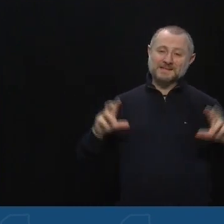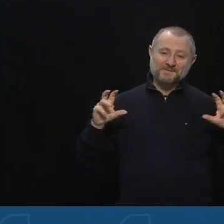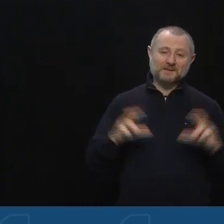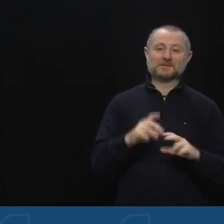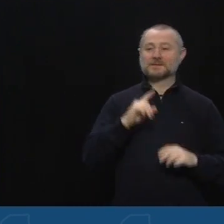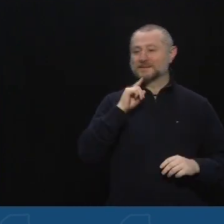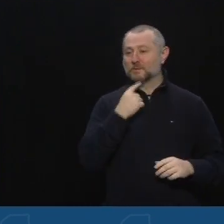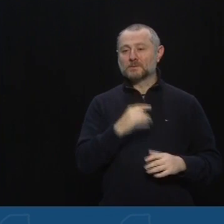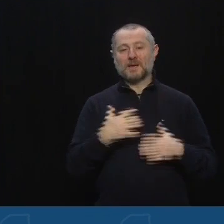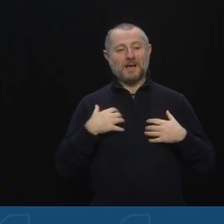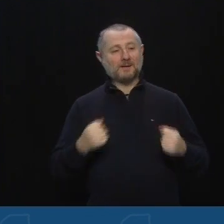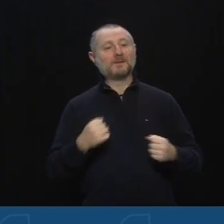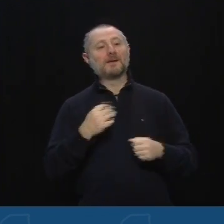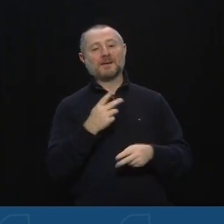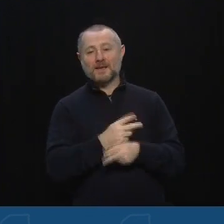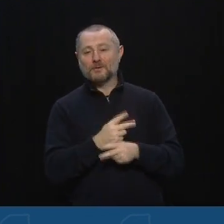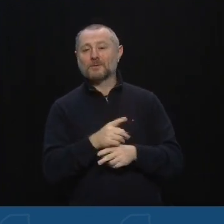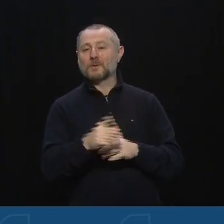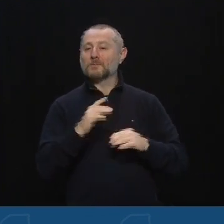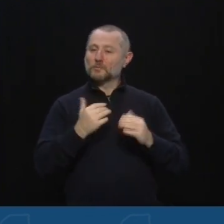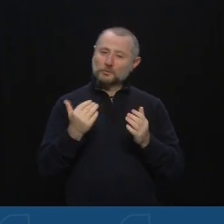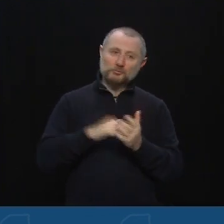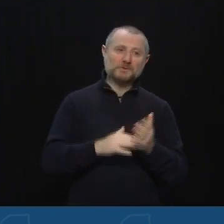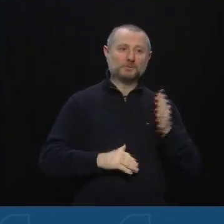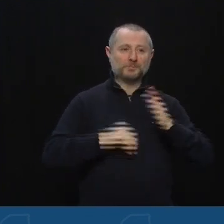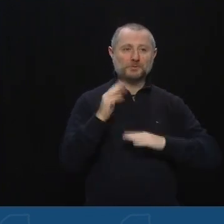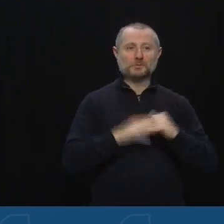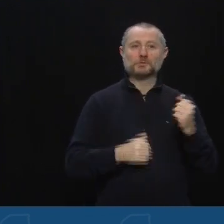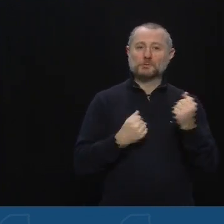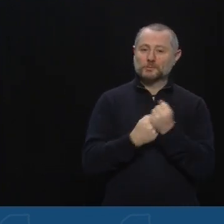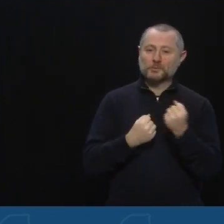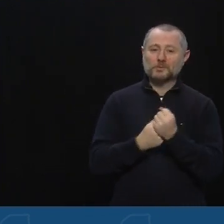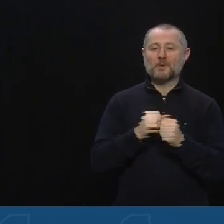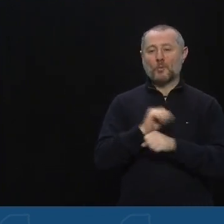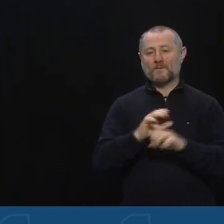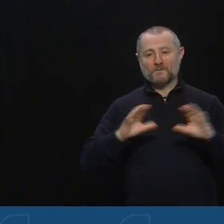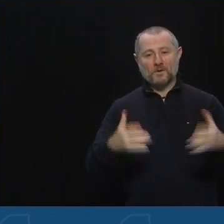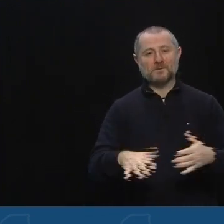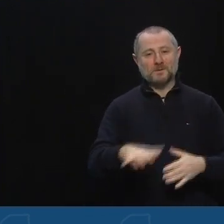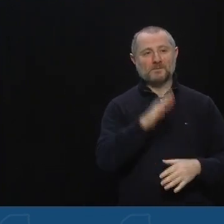SPIEFLD OUTOF CONTROL. SO THIS IS AN AREA THAT NEEDS MAJOR INVESTMENT. WE HAVE TO REBUILD OUR